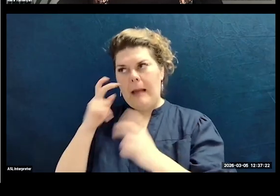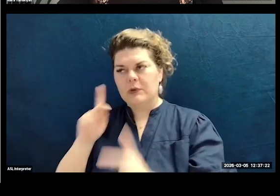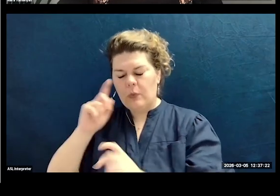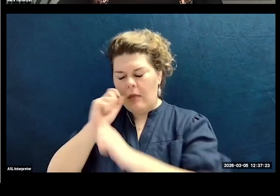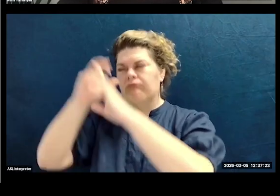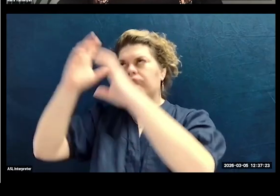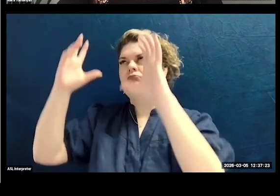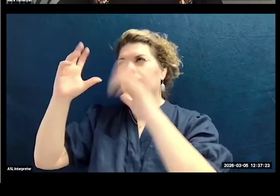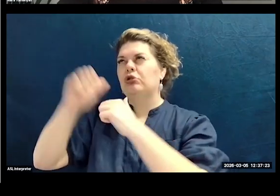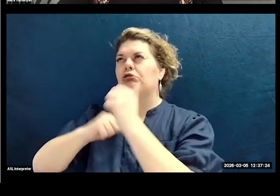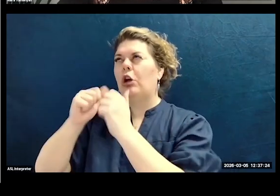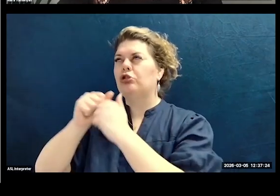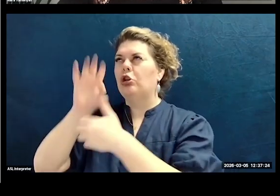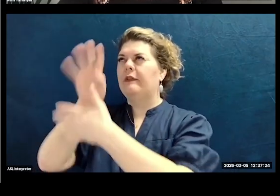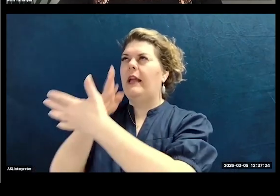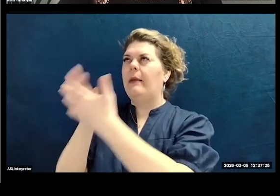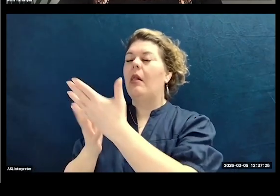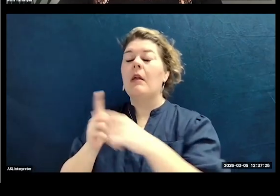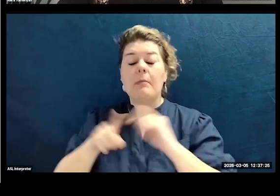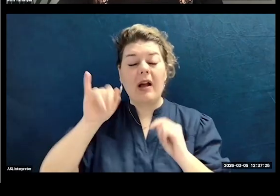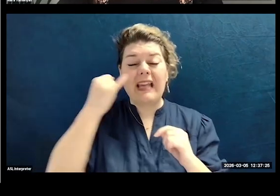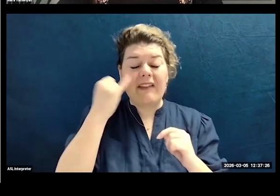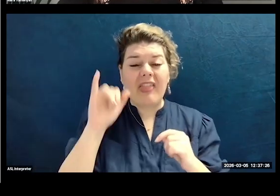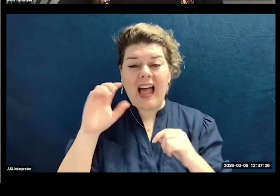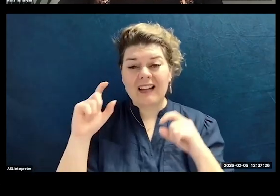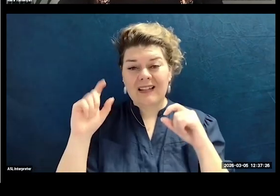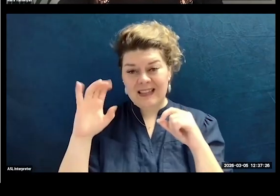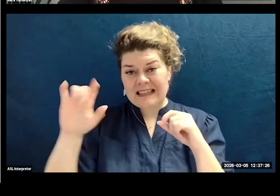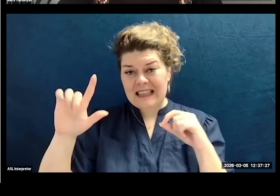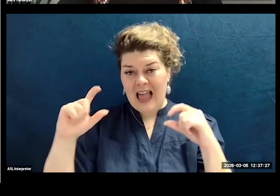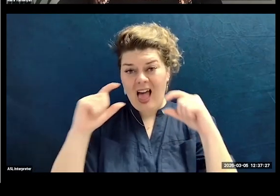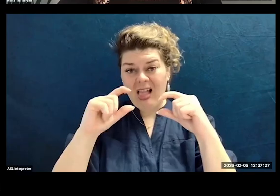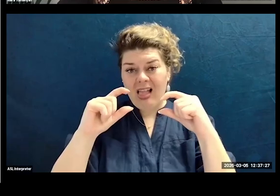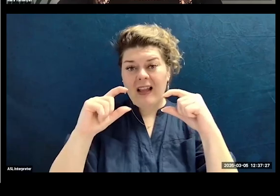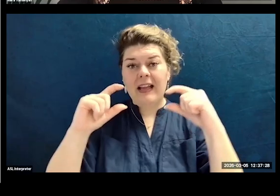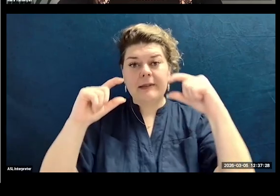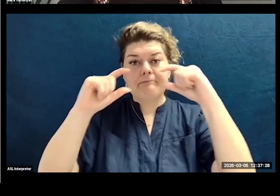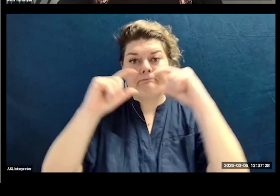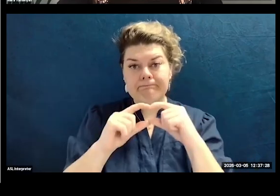but merged cells can interrupt that pattern and make the table harder to understand,